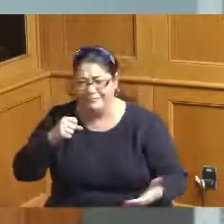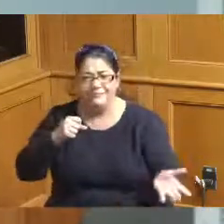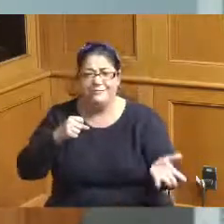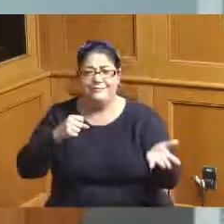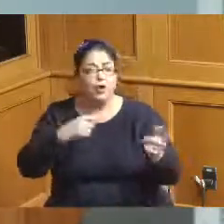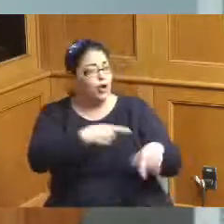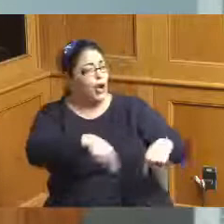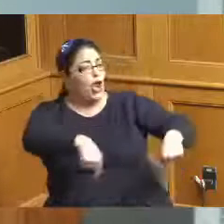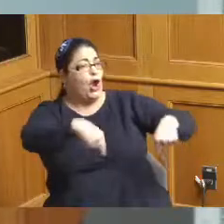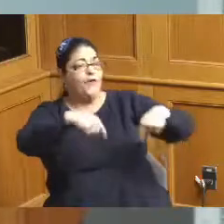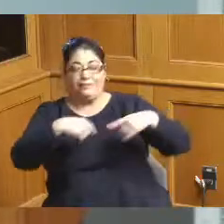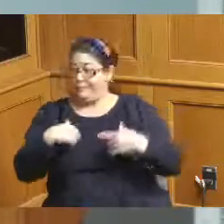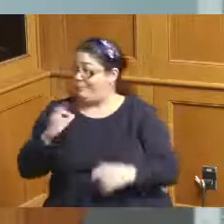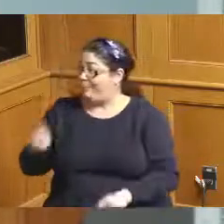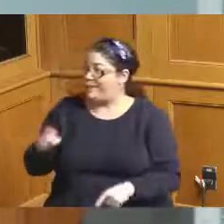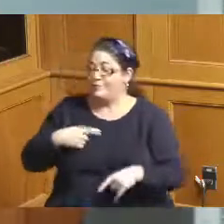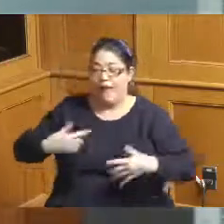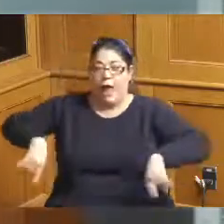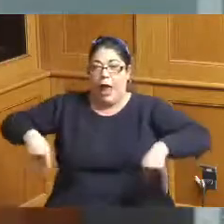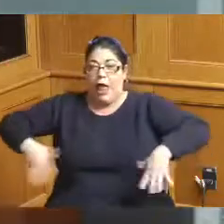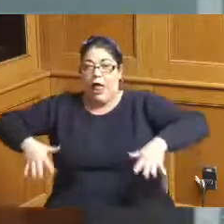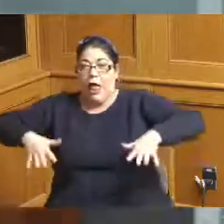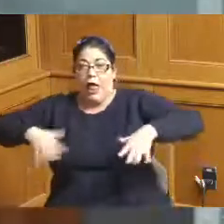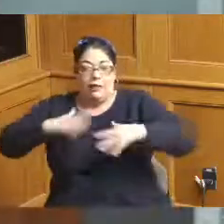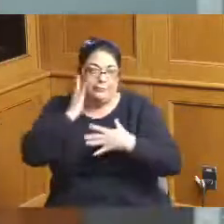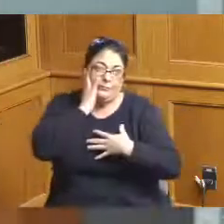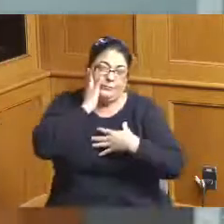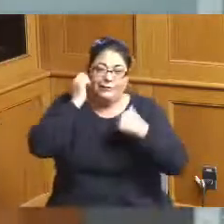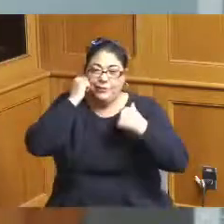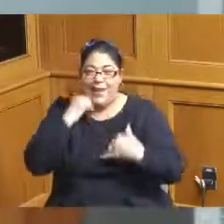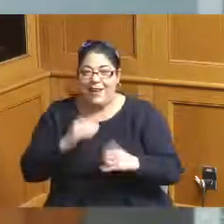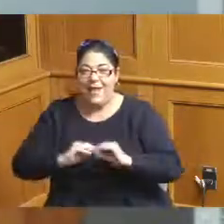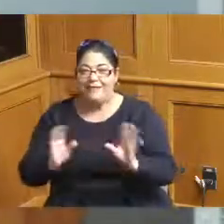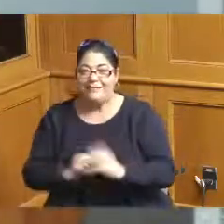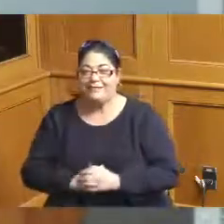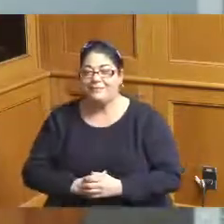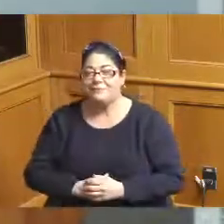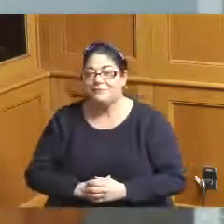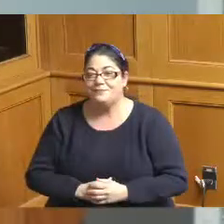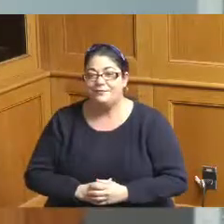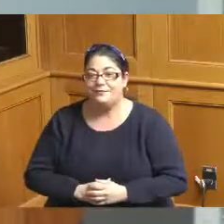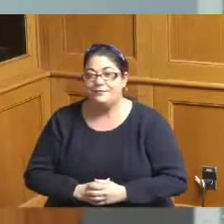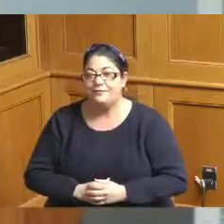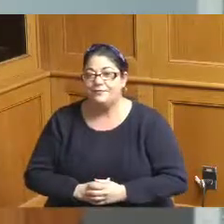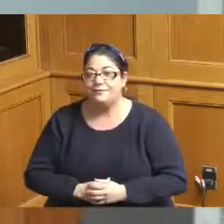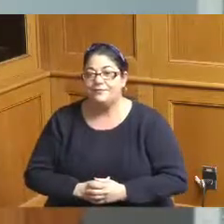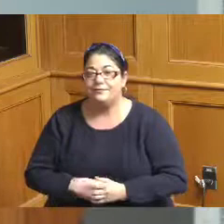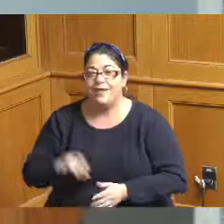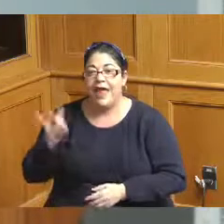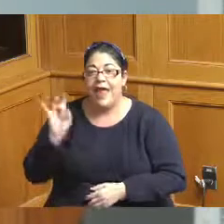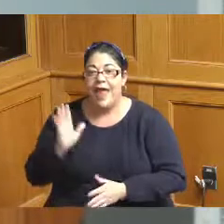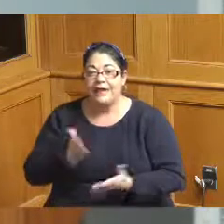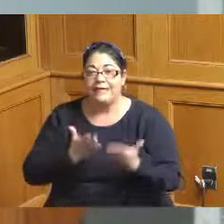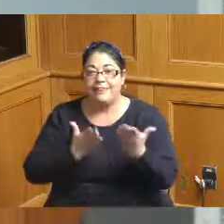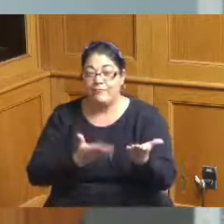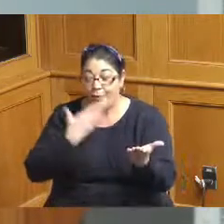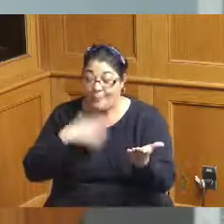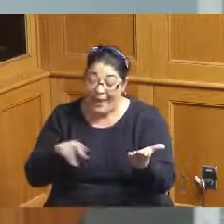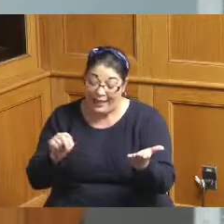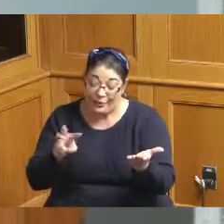nervous I am shaking like a leaf yes oh I hate delivering bad news but